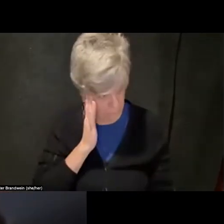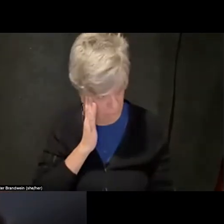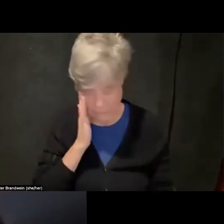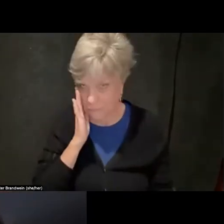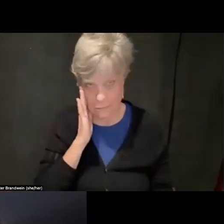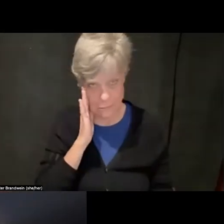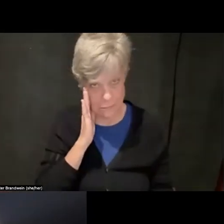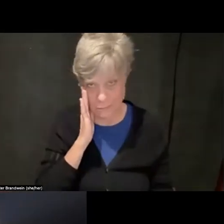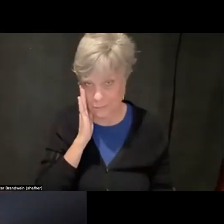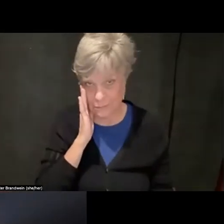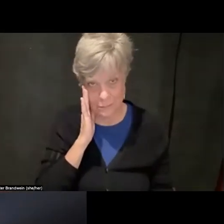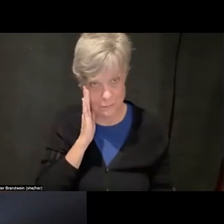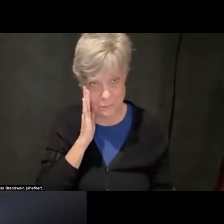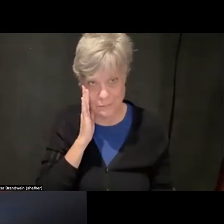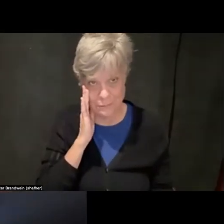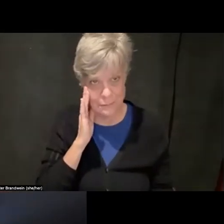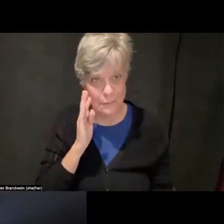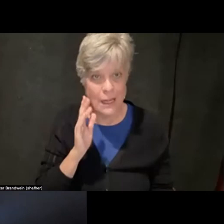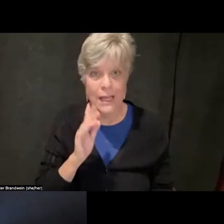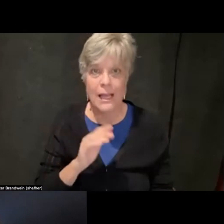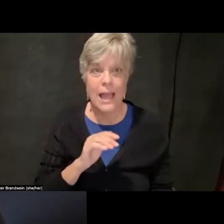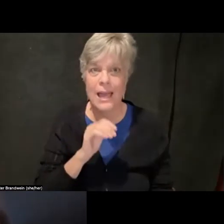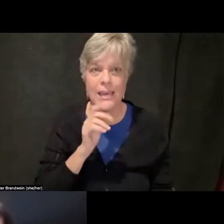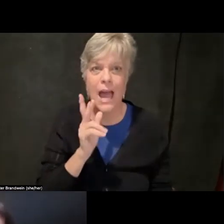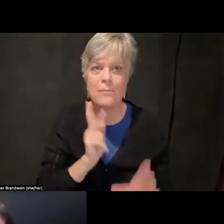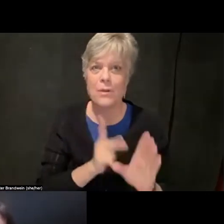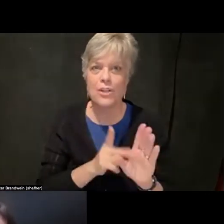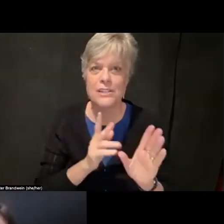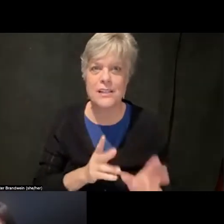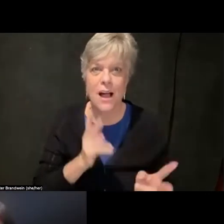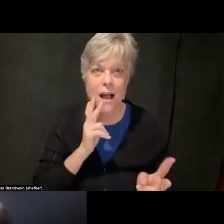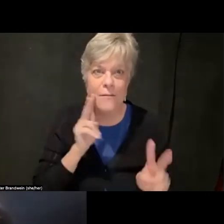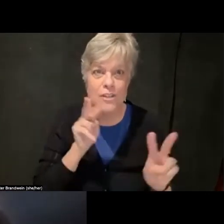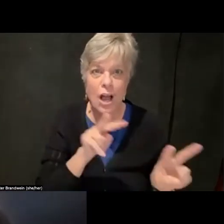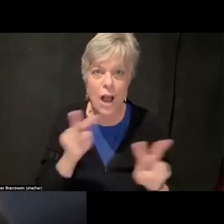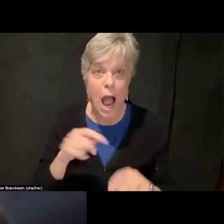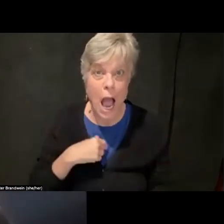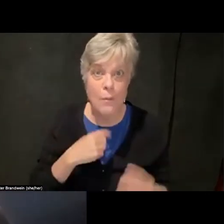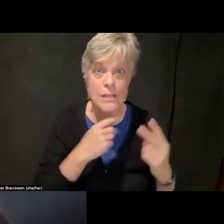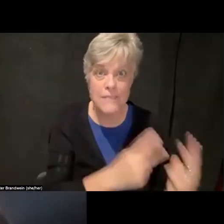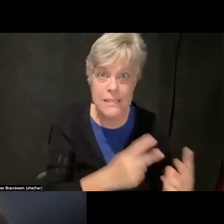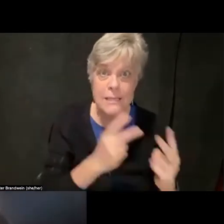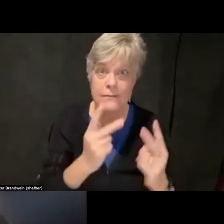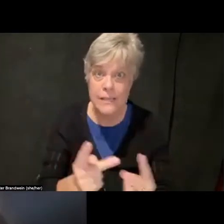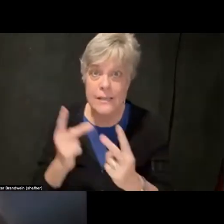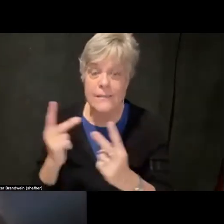and non-participation of observation. I was gonna be at those five sites for a week.